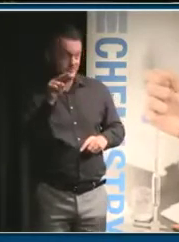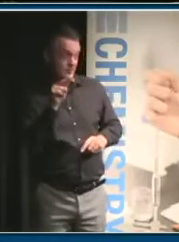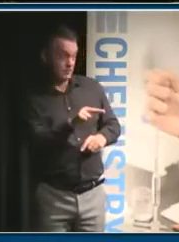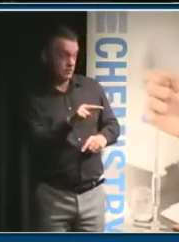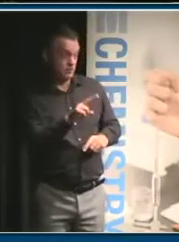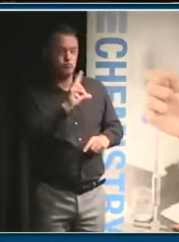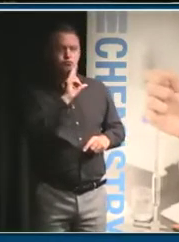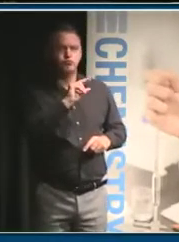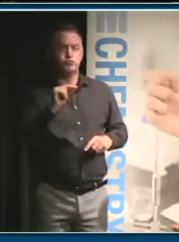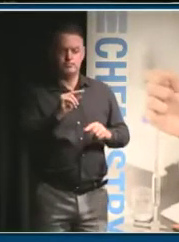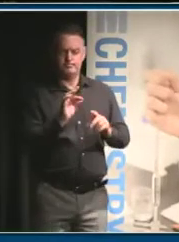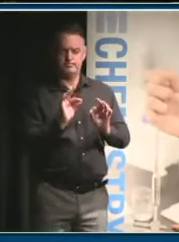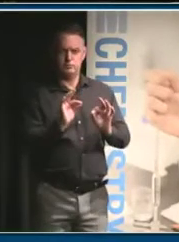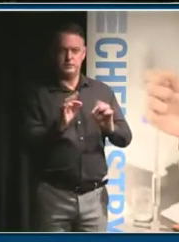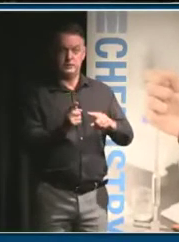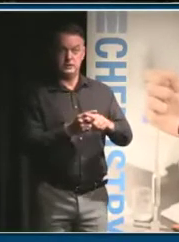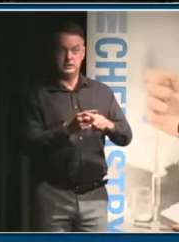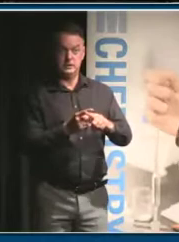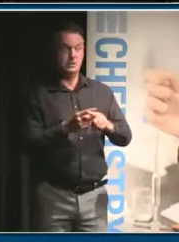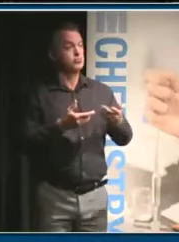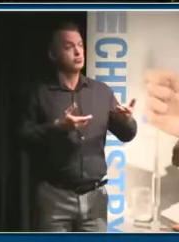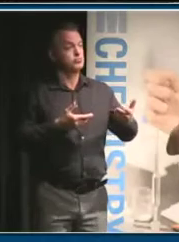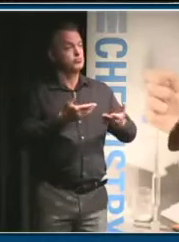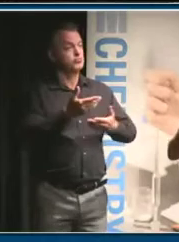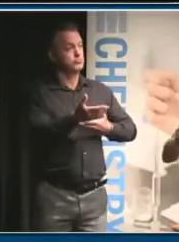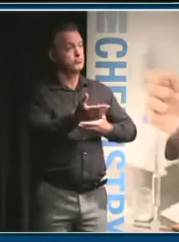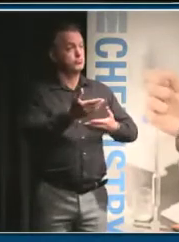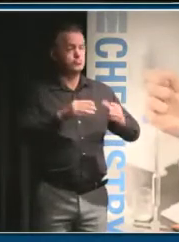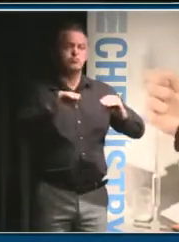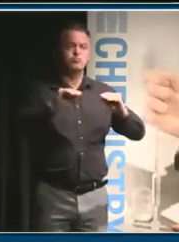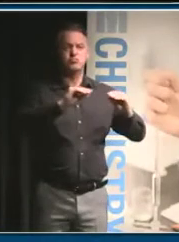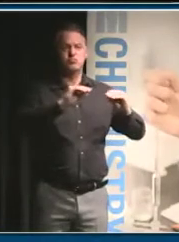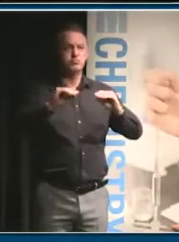English she will have a beautiful conversation with you she'll talk and she can talk your air